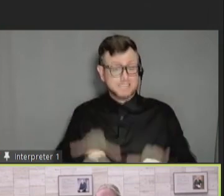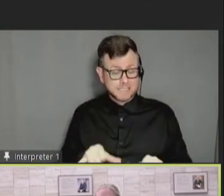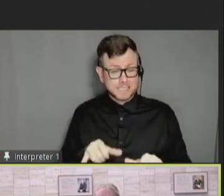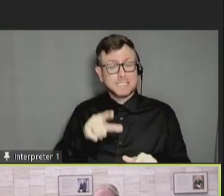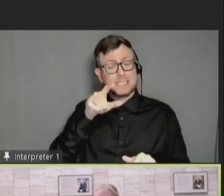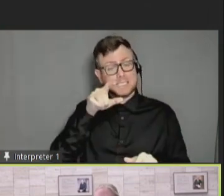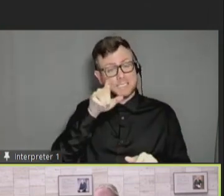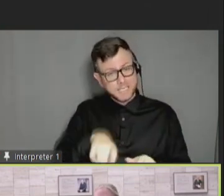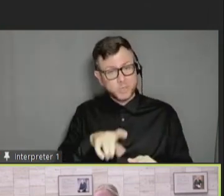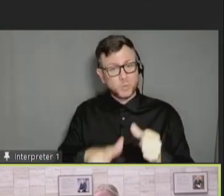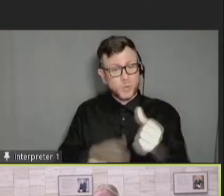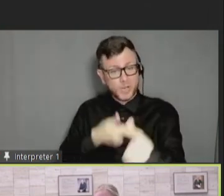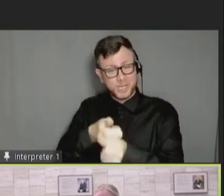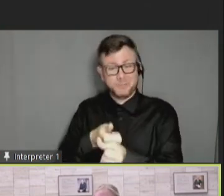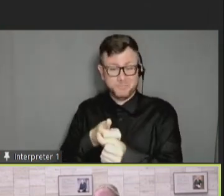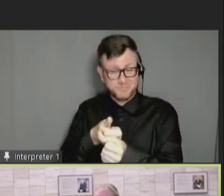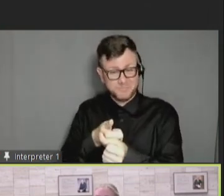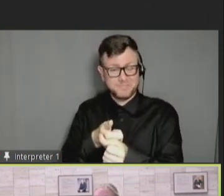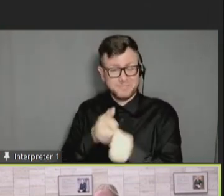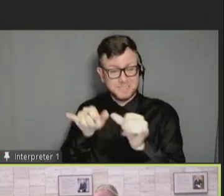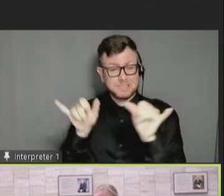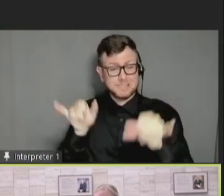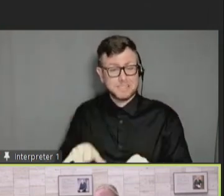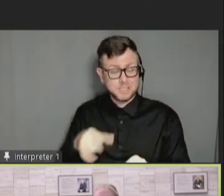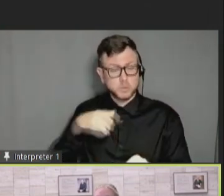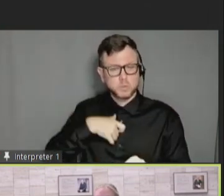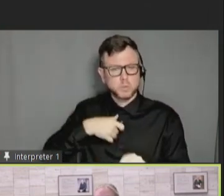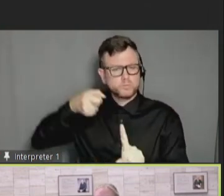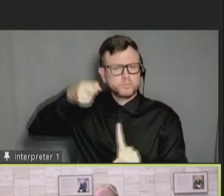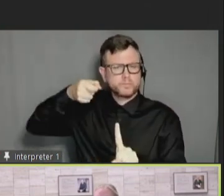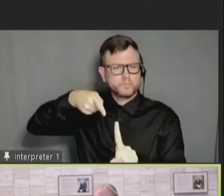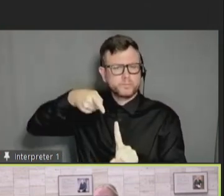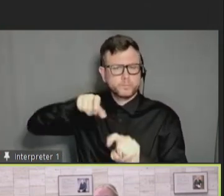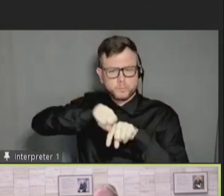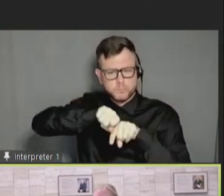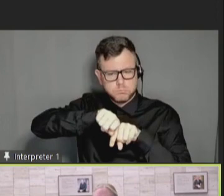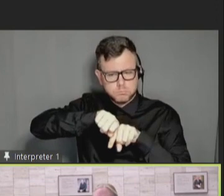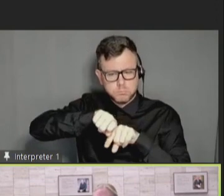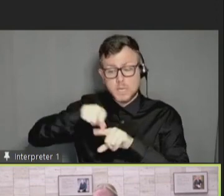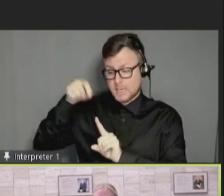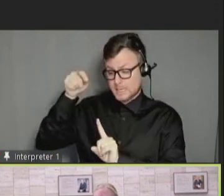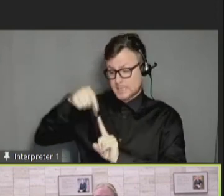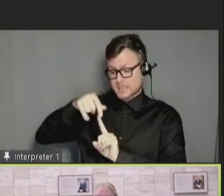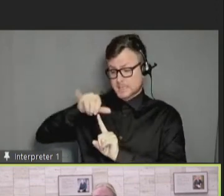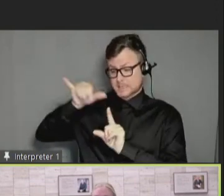make updates to their systems to trigger that message to go from that system to the